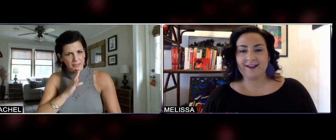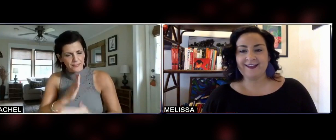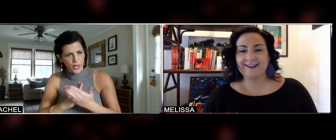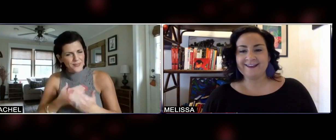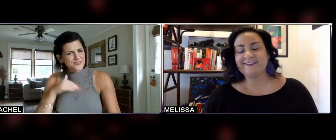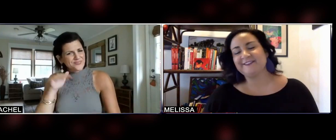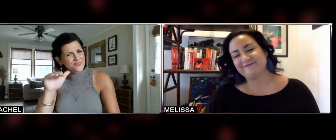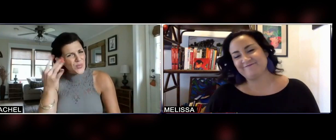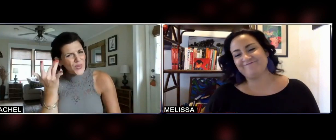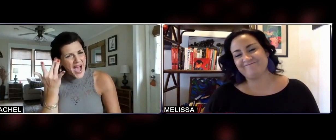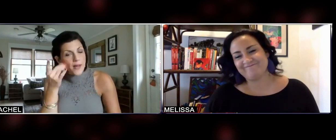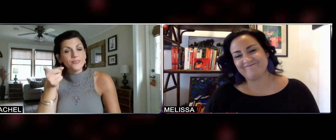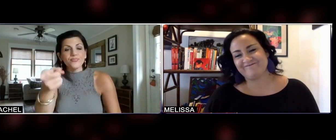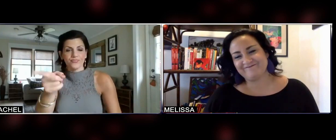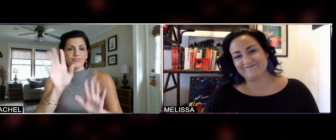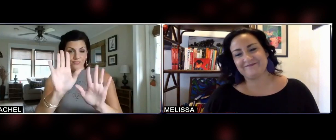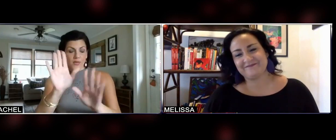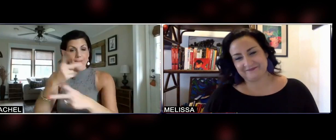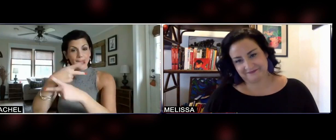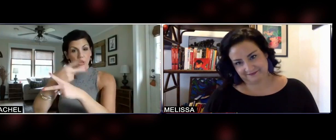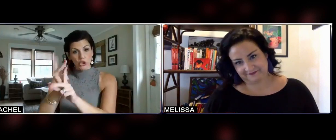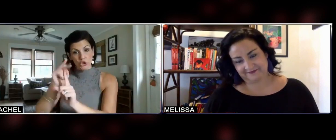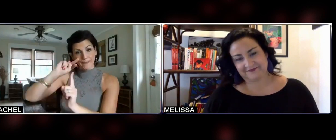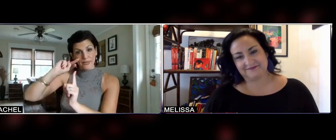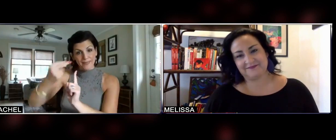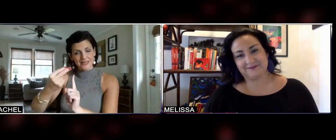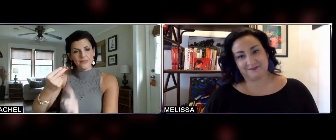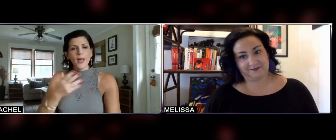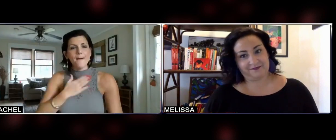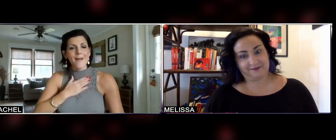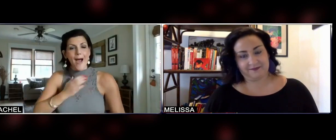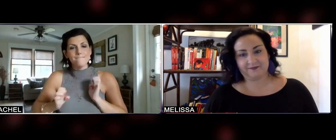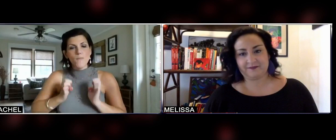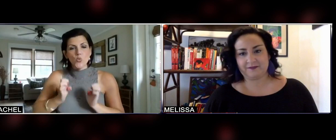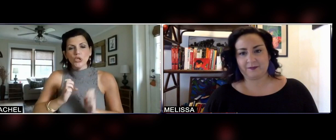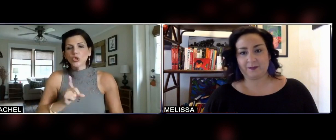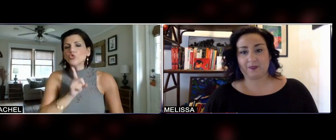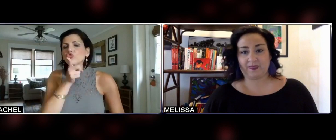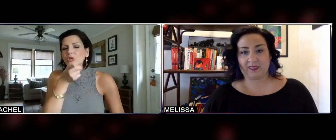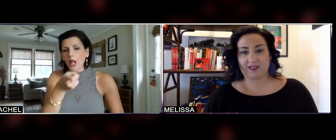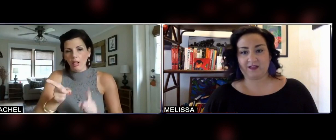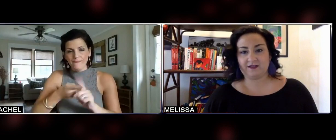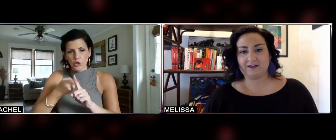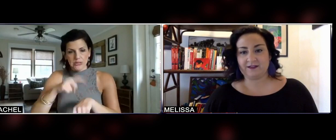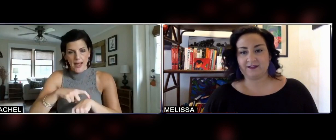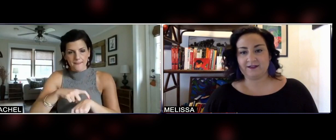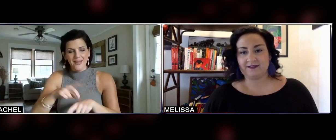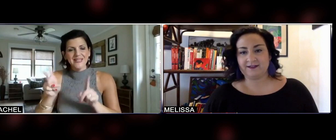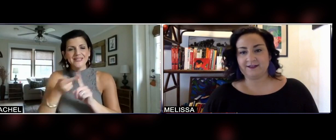only showed me speaking orally. I asked them why they did this. The production team's perspective was this: my emotion was real the first time.